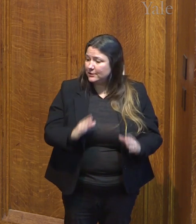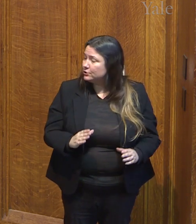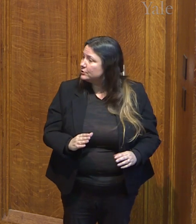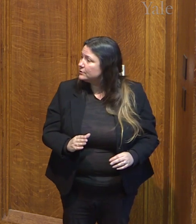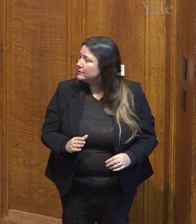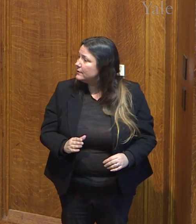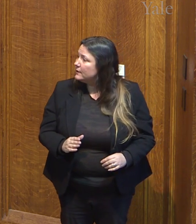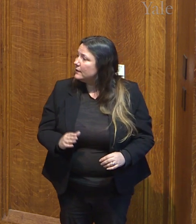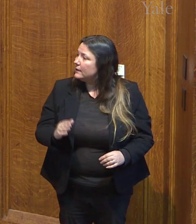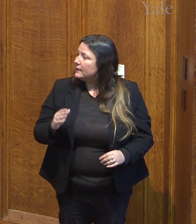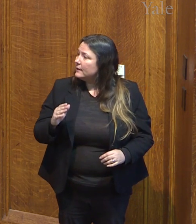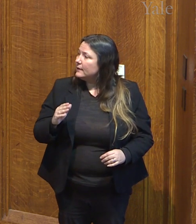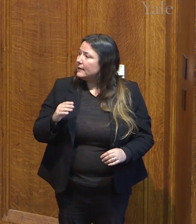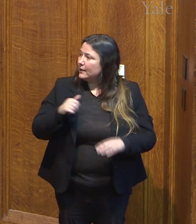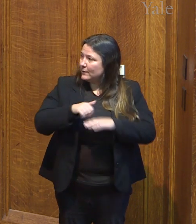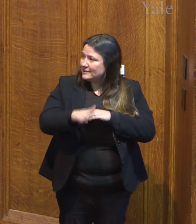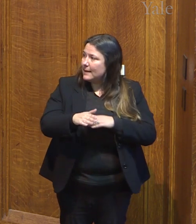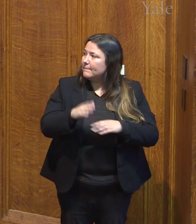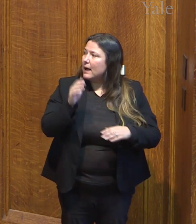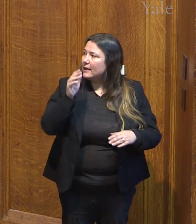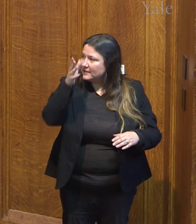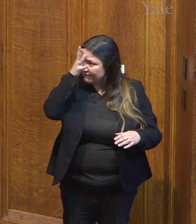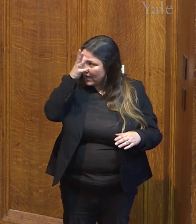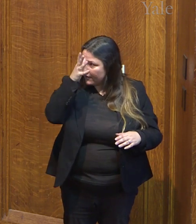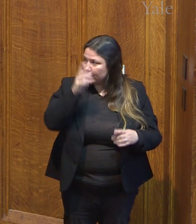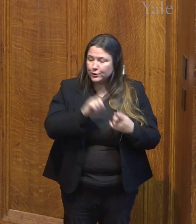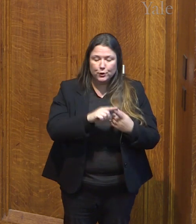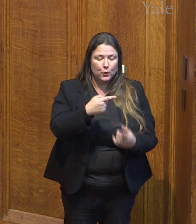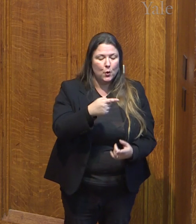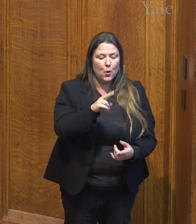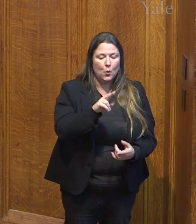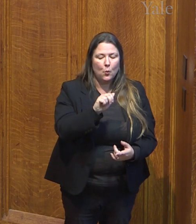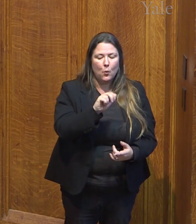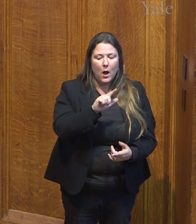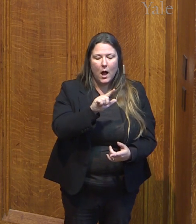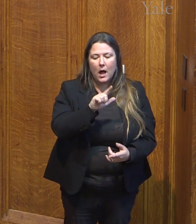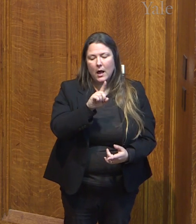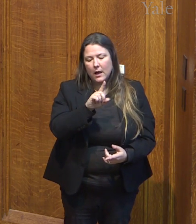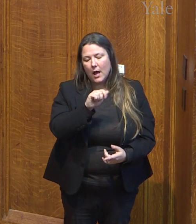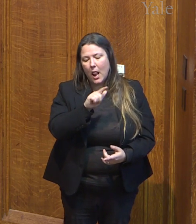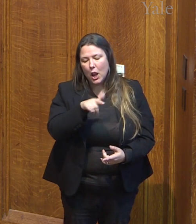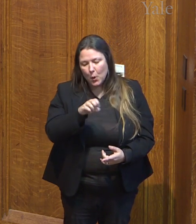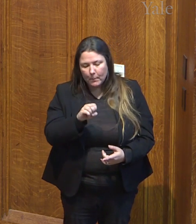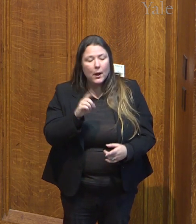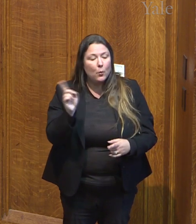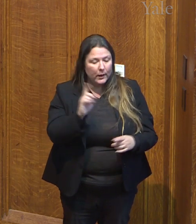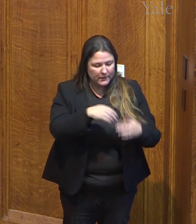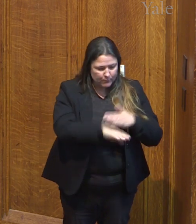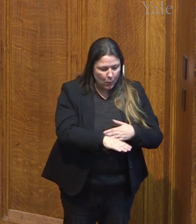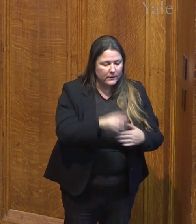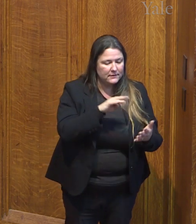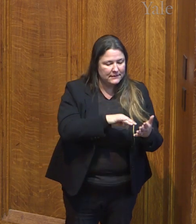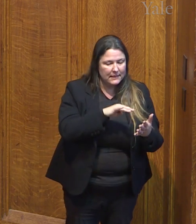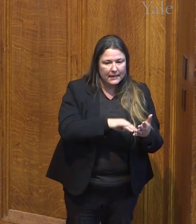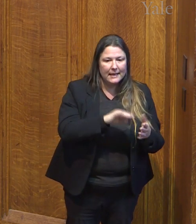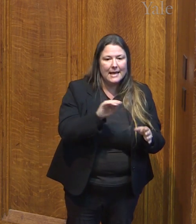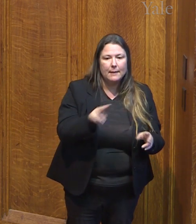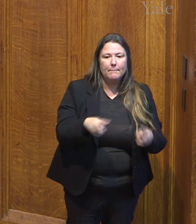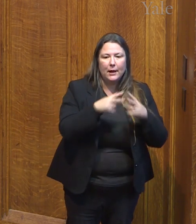He was sent by his father from Guadeloupe where he was born to study at the (speaking in foreign language) in Paris.